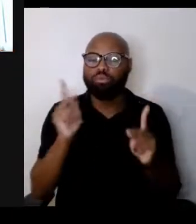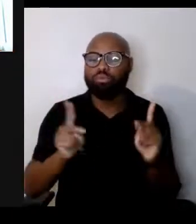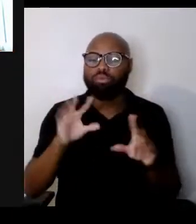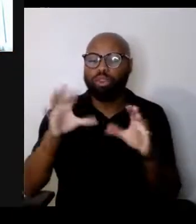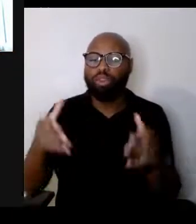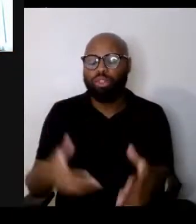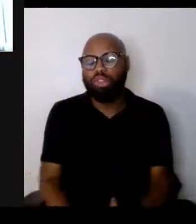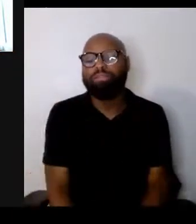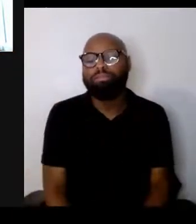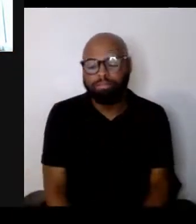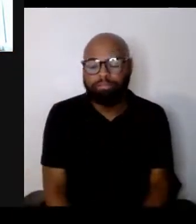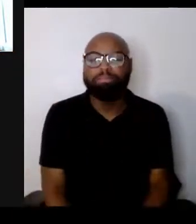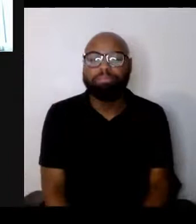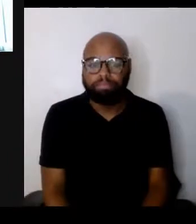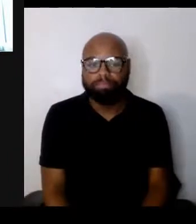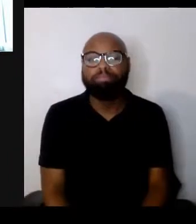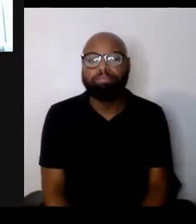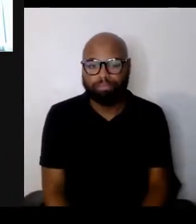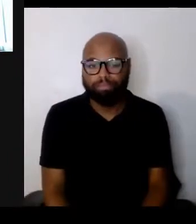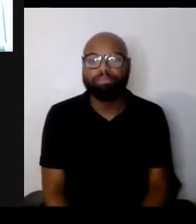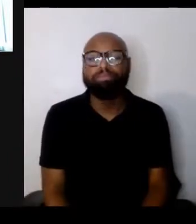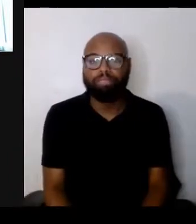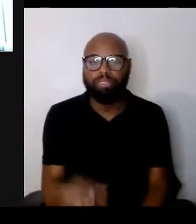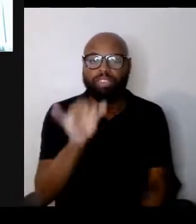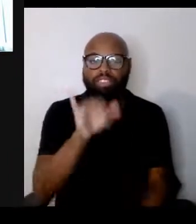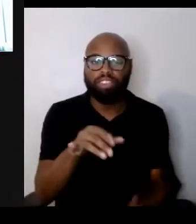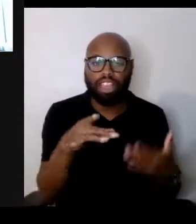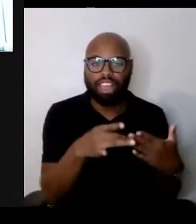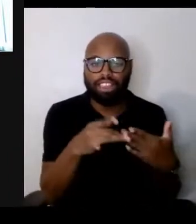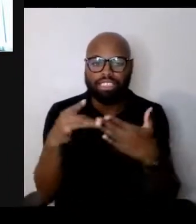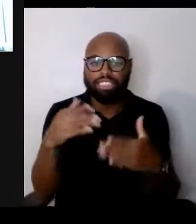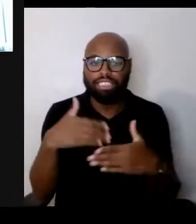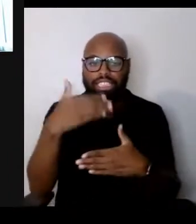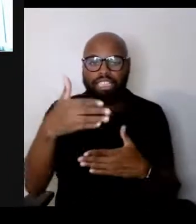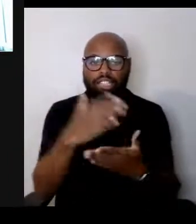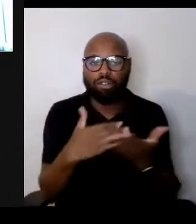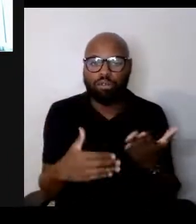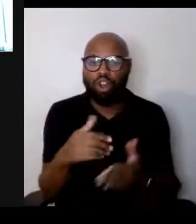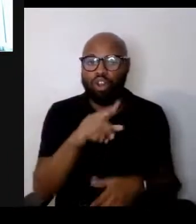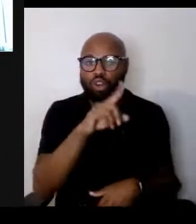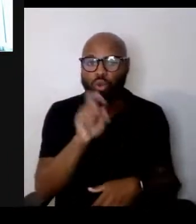and that, you know gets us to the next part of the question and connection that I wanted to make.